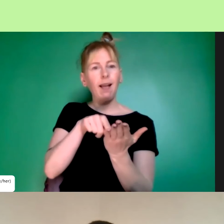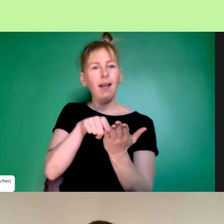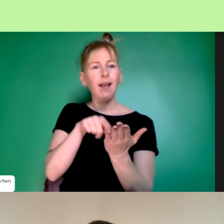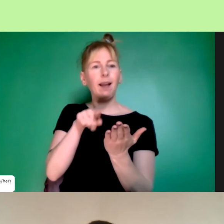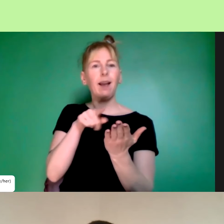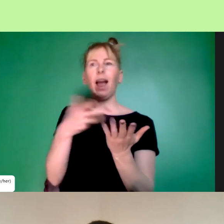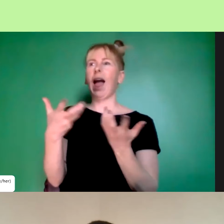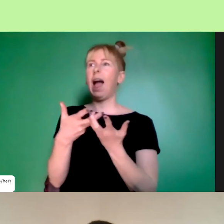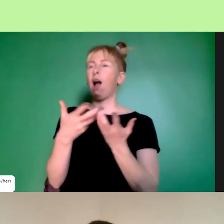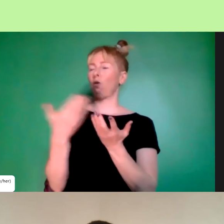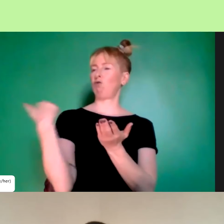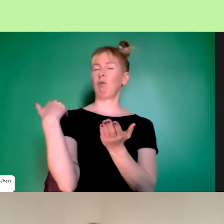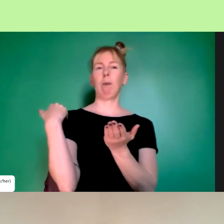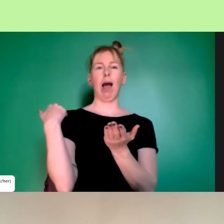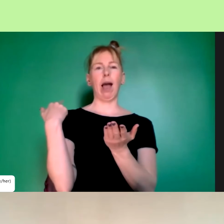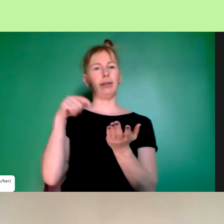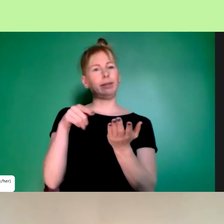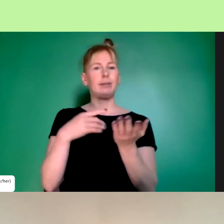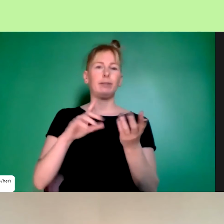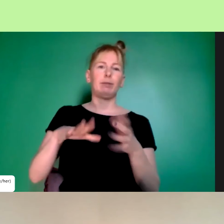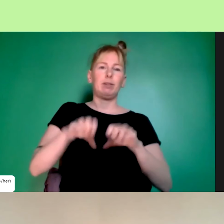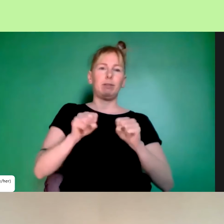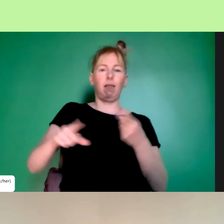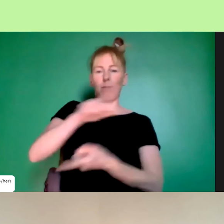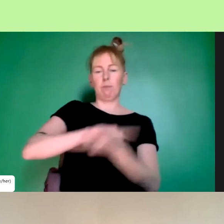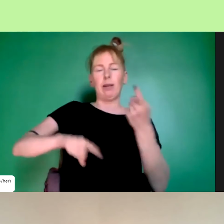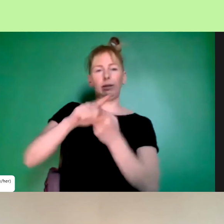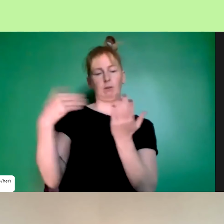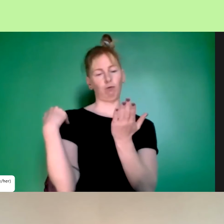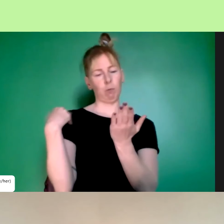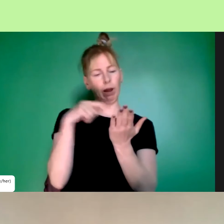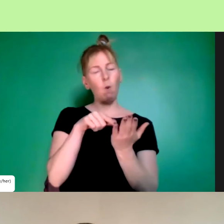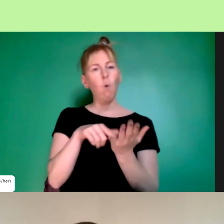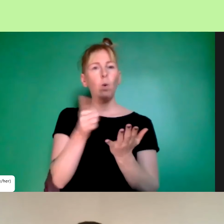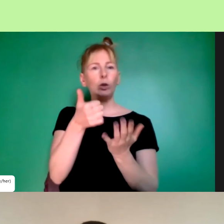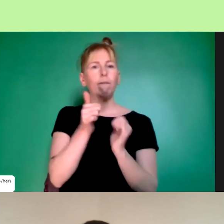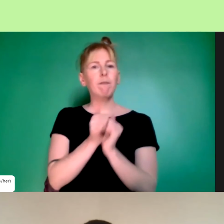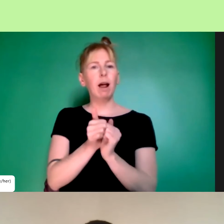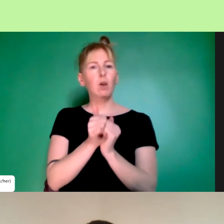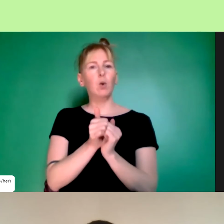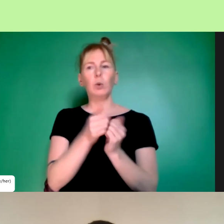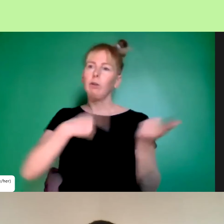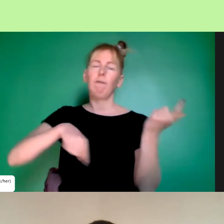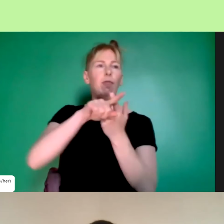to remind themselves of the values that inform their partnership.